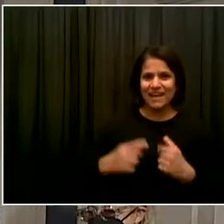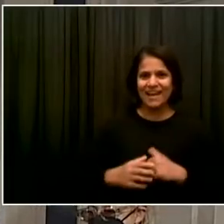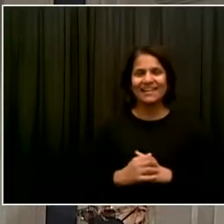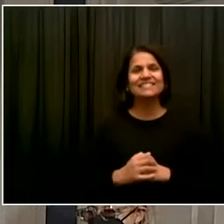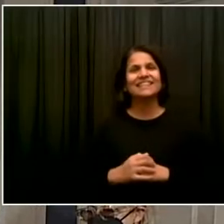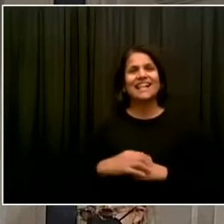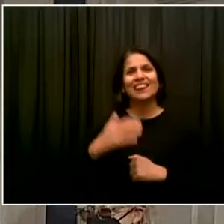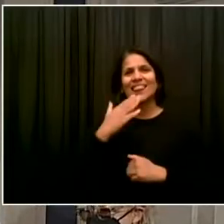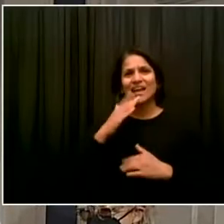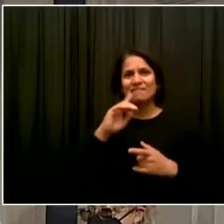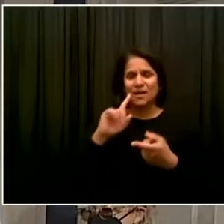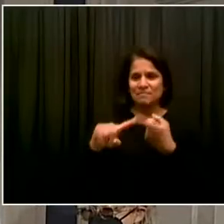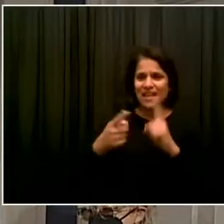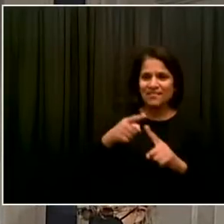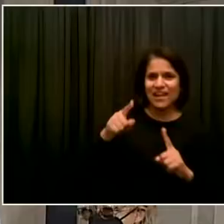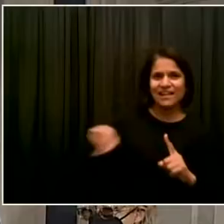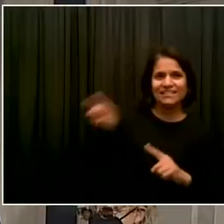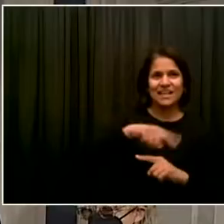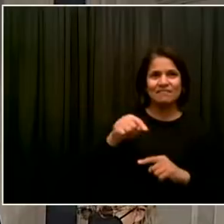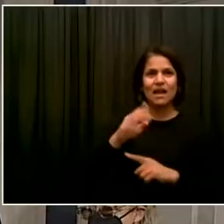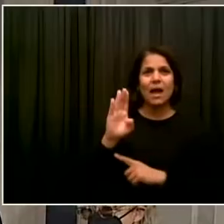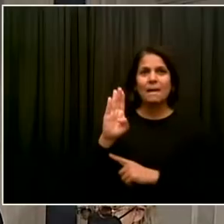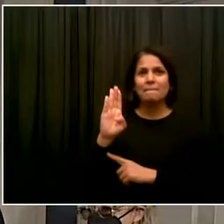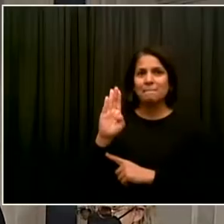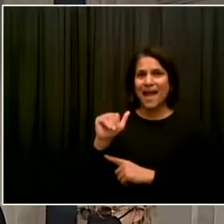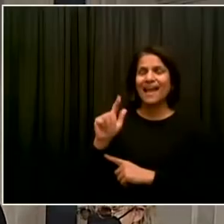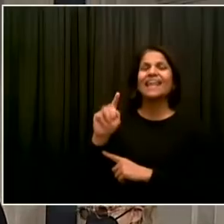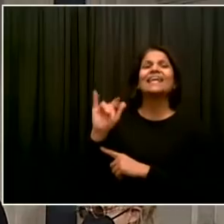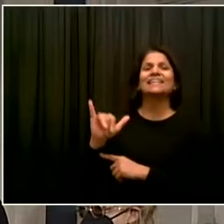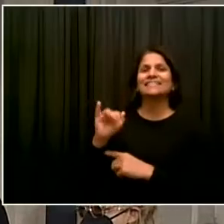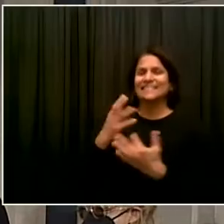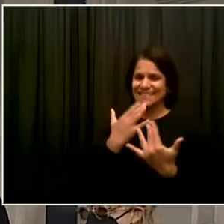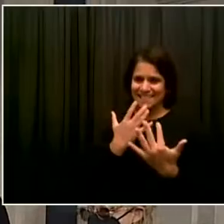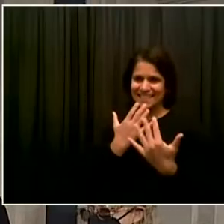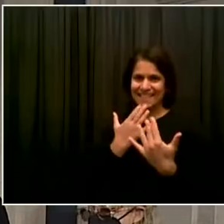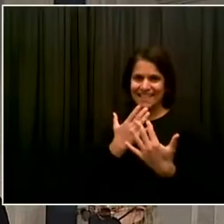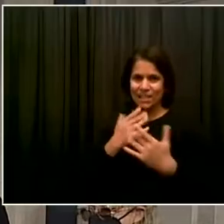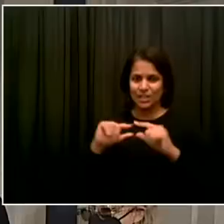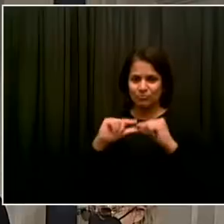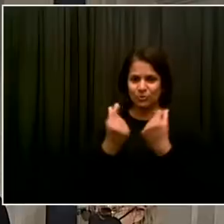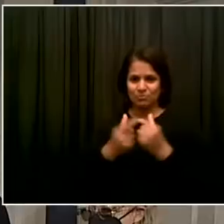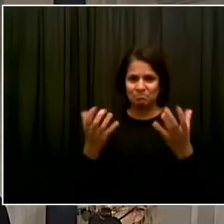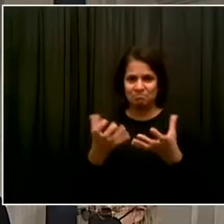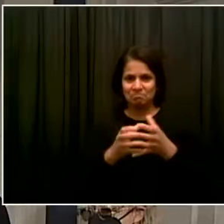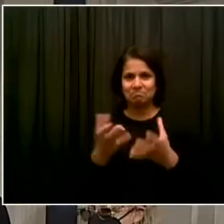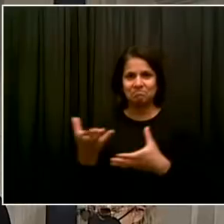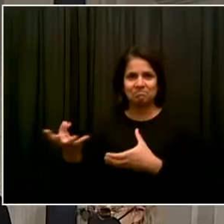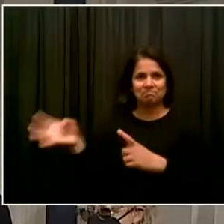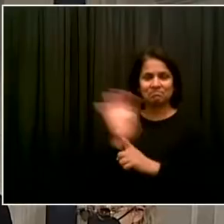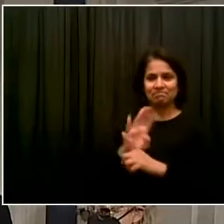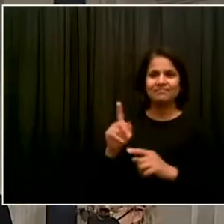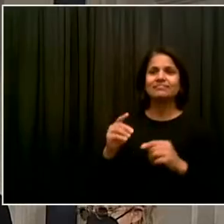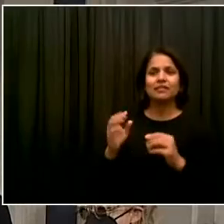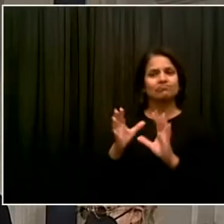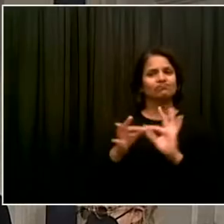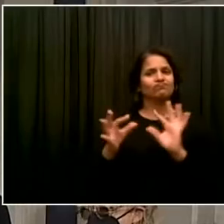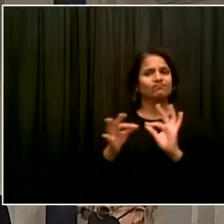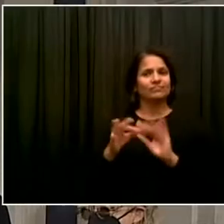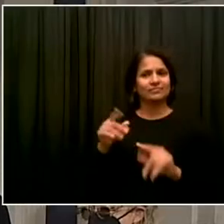YOUR VERY GOOD LIFE AND I WANT TO THINK THE FRIENDS FROM